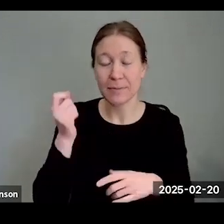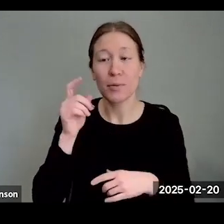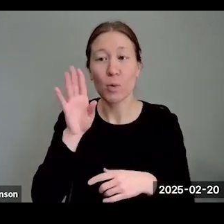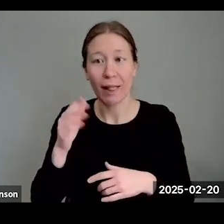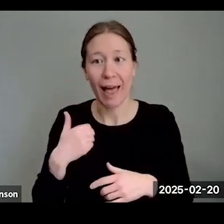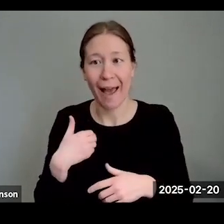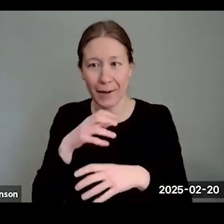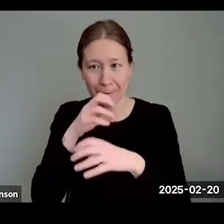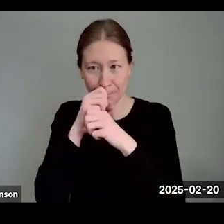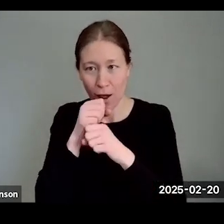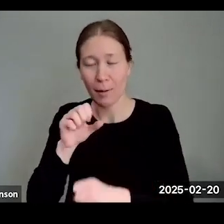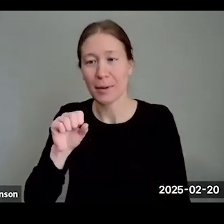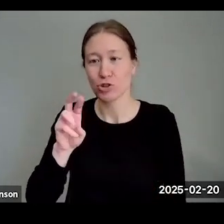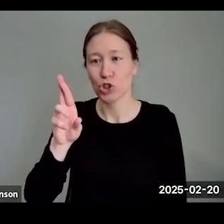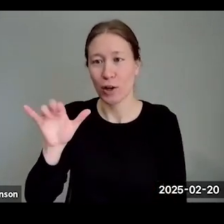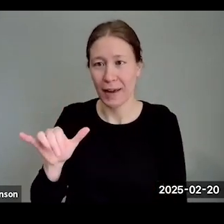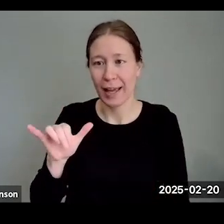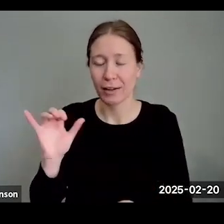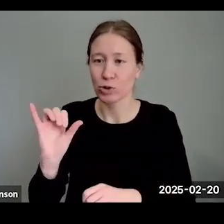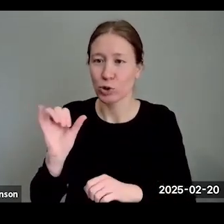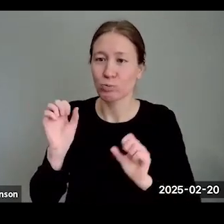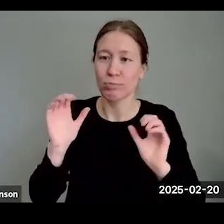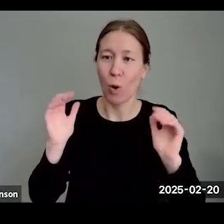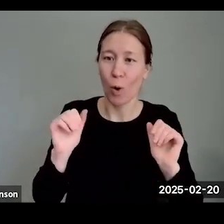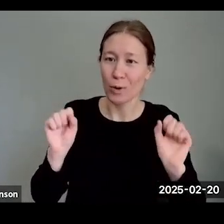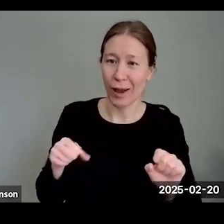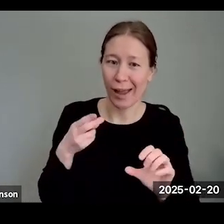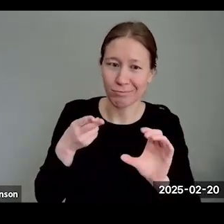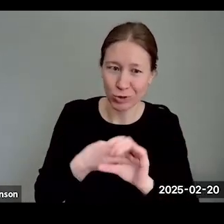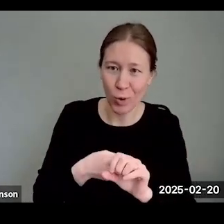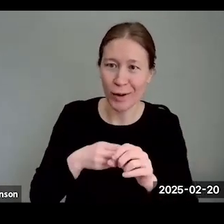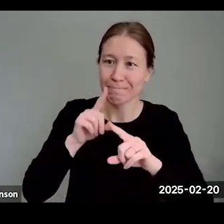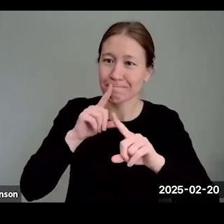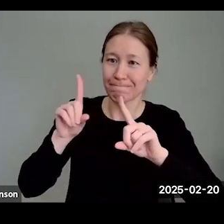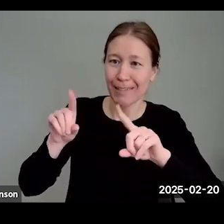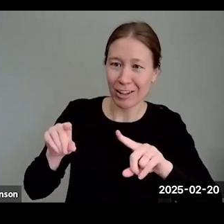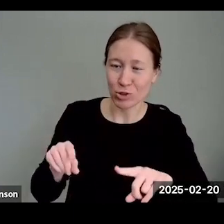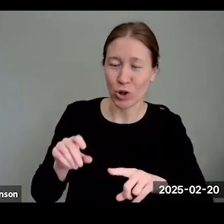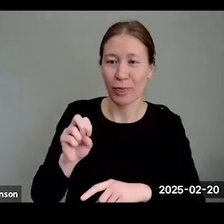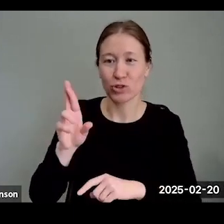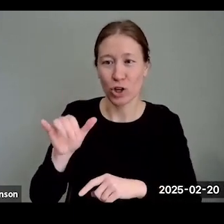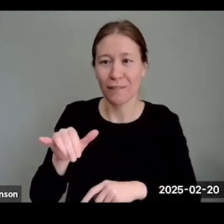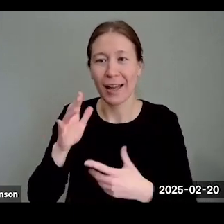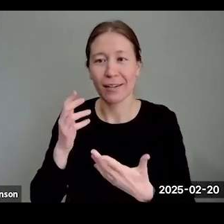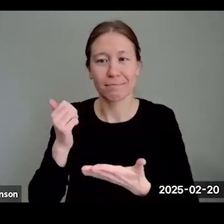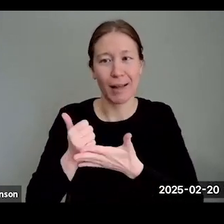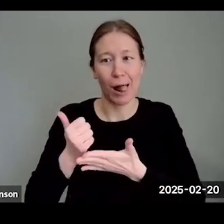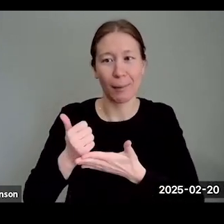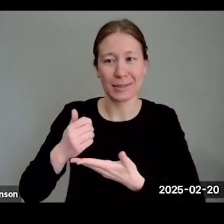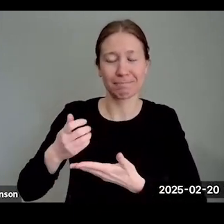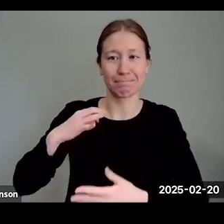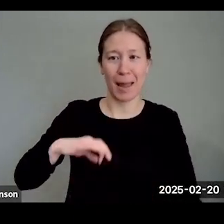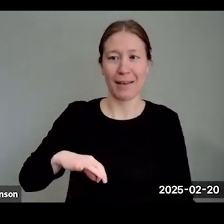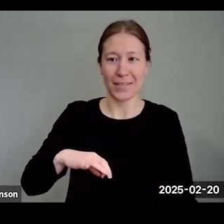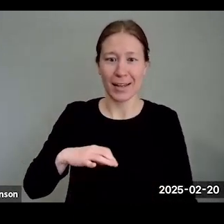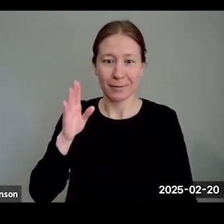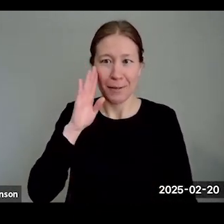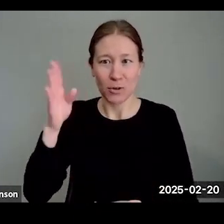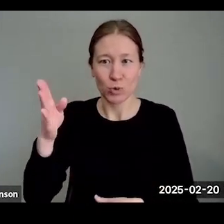that comes with that. We do really hope that you'll complete the short survey, as this helps us determine how we can best assist you with your learning goals.